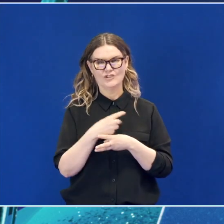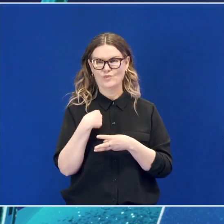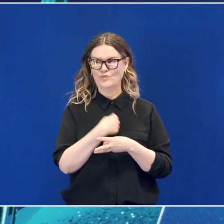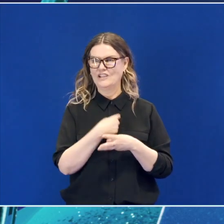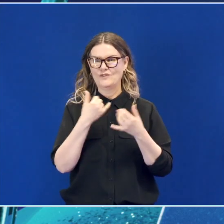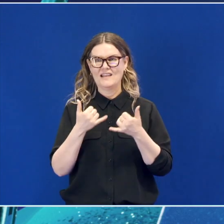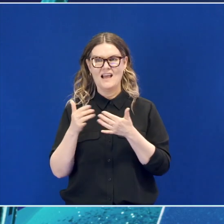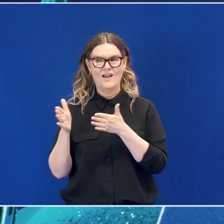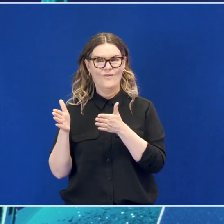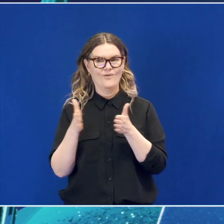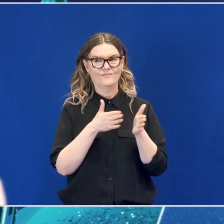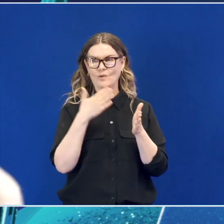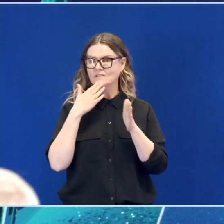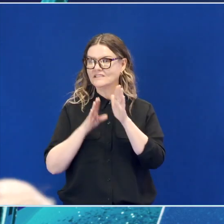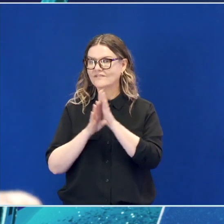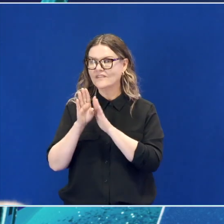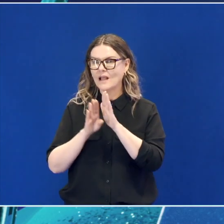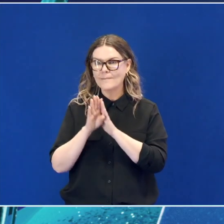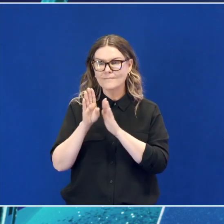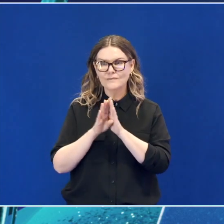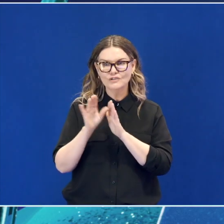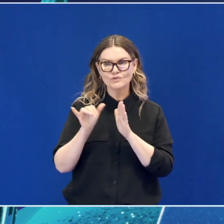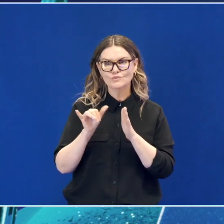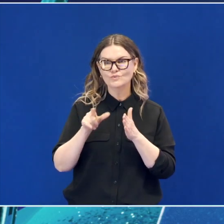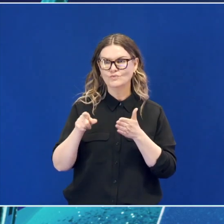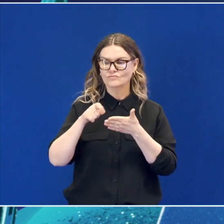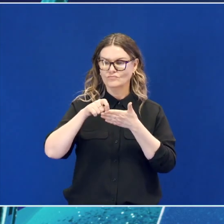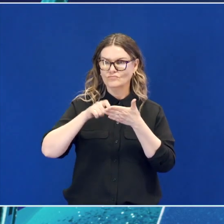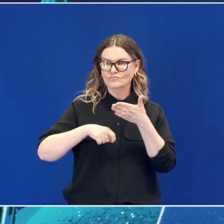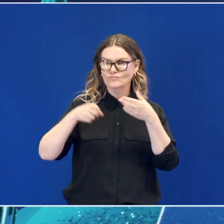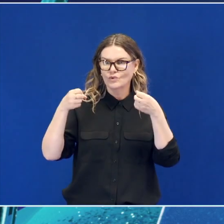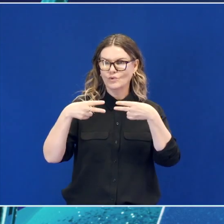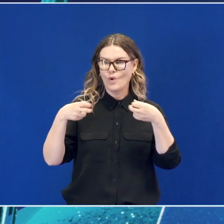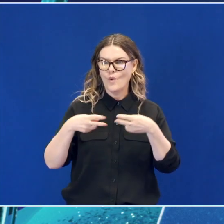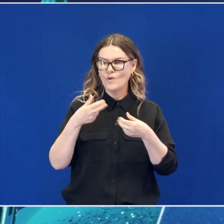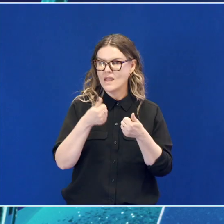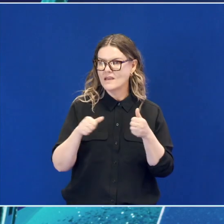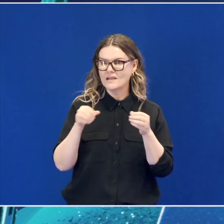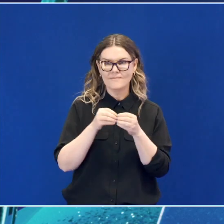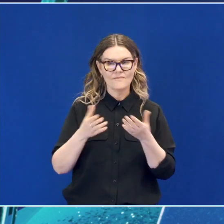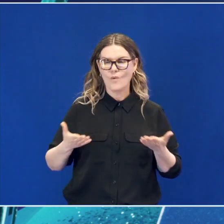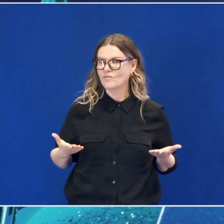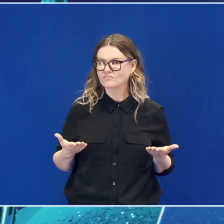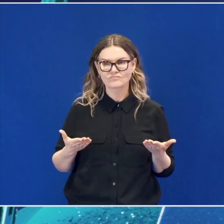They don't write code anymore, like nobody writes code anymore. But they're going to stop reading code pretty soon, too.